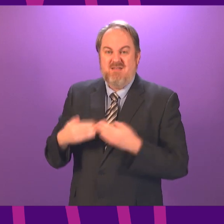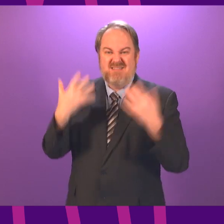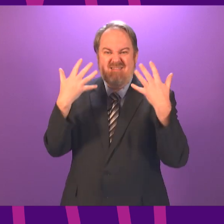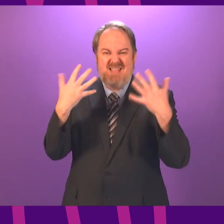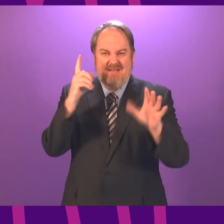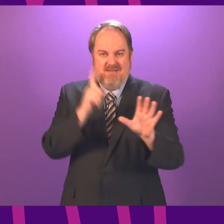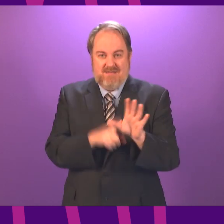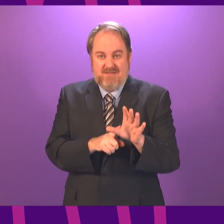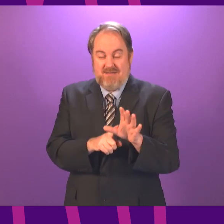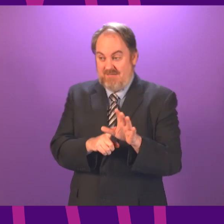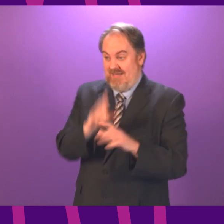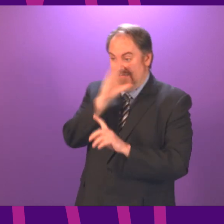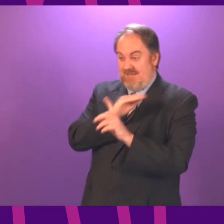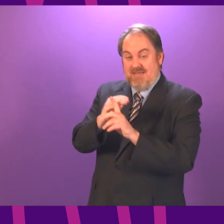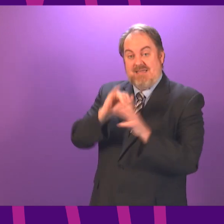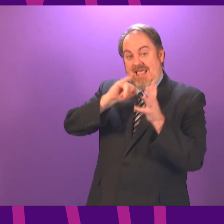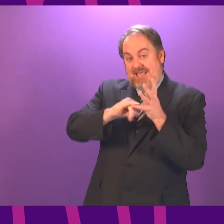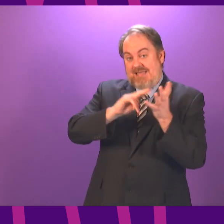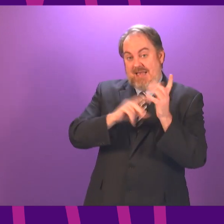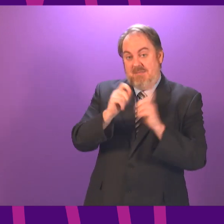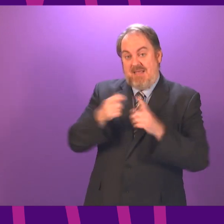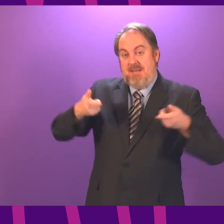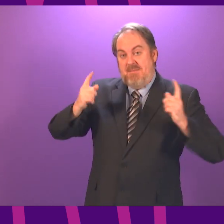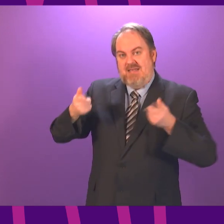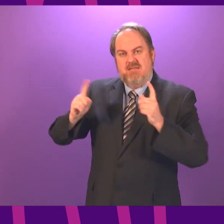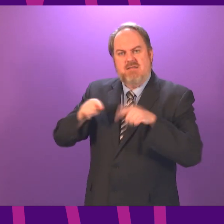charges that Scottish National Party ministers failed to implement key recommendations that